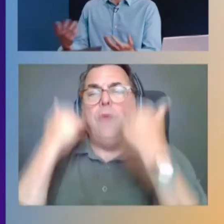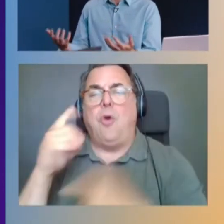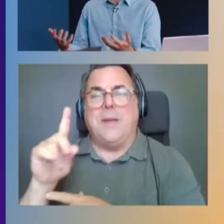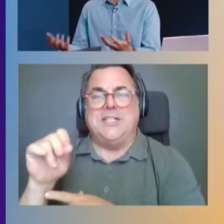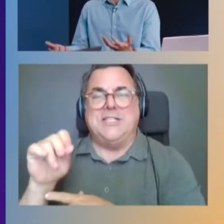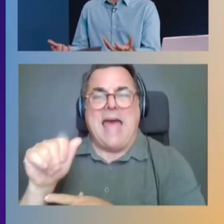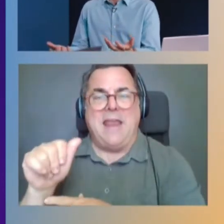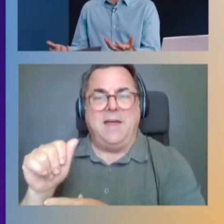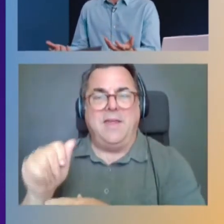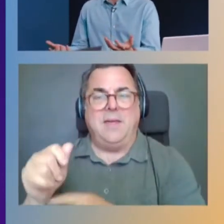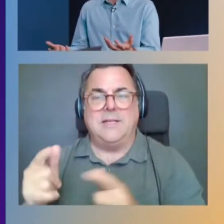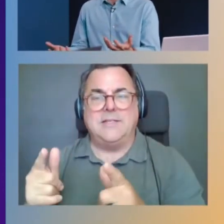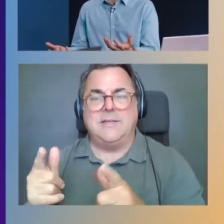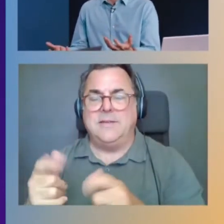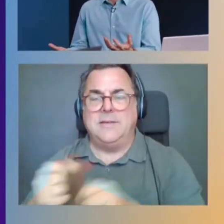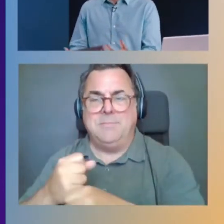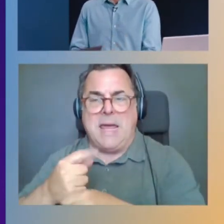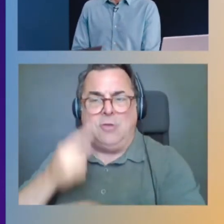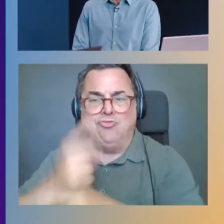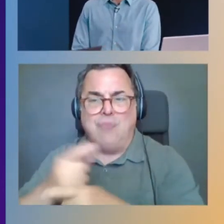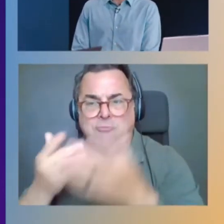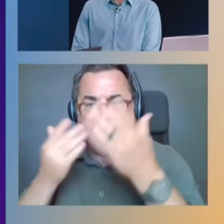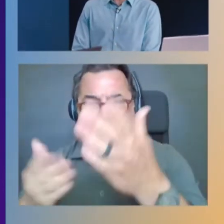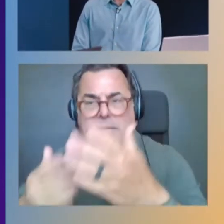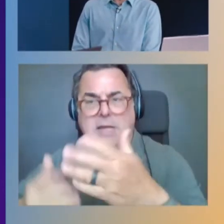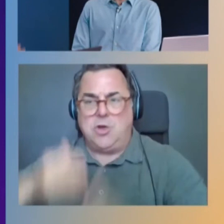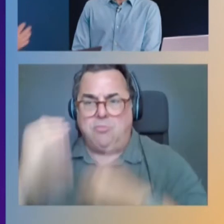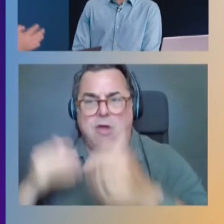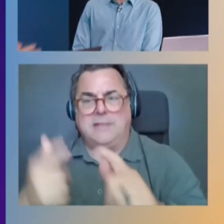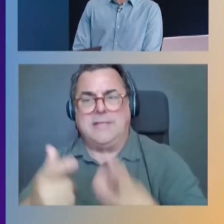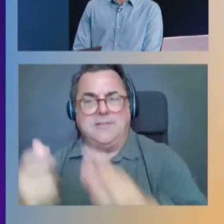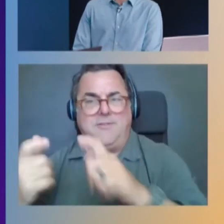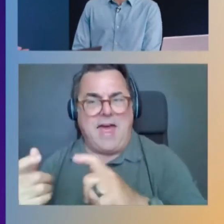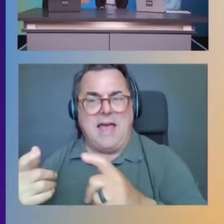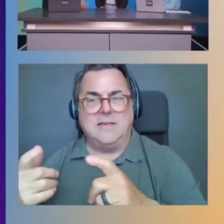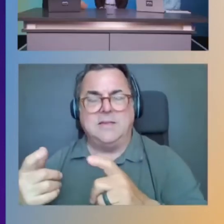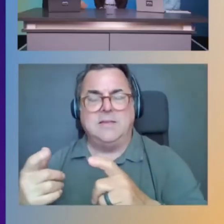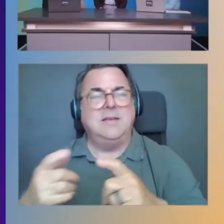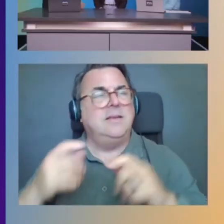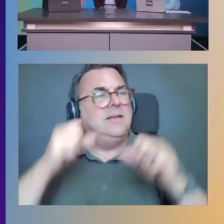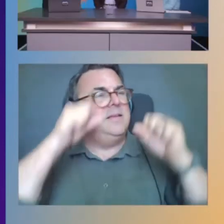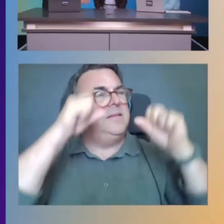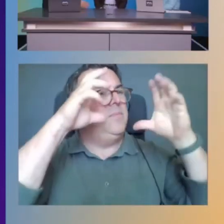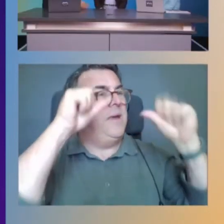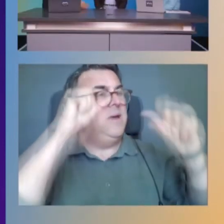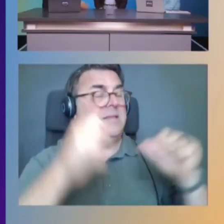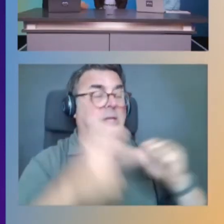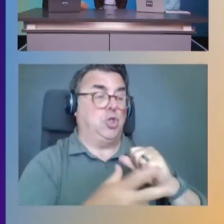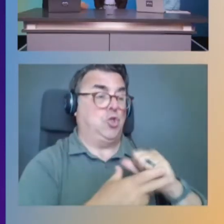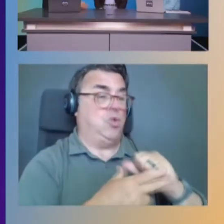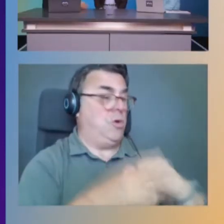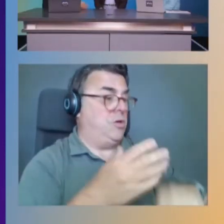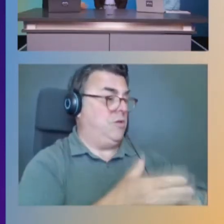or to make an accurate recommendation to someone. That's just incredible improvements on the storage side and improvements on the compute side as well.